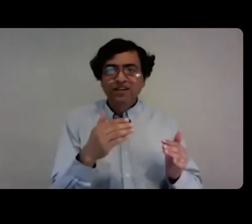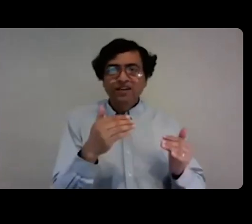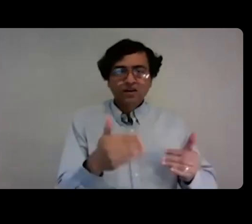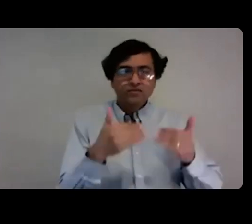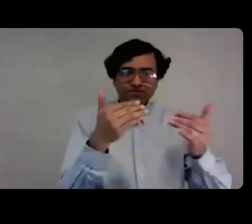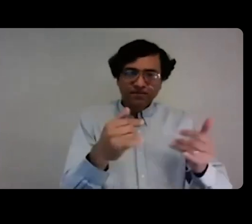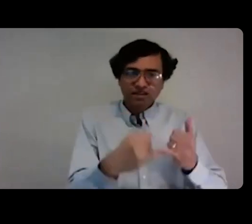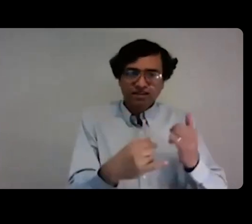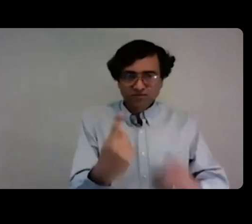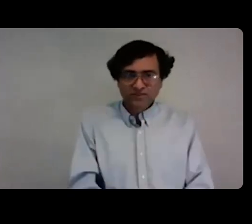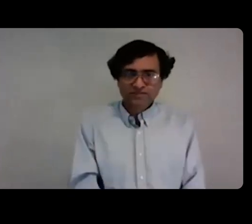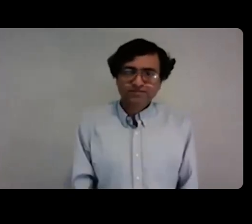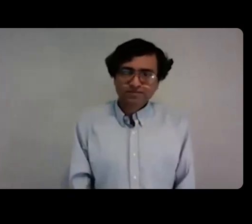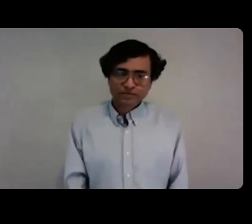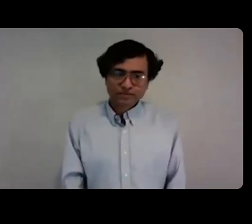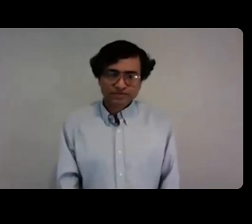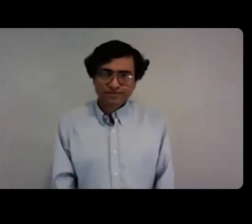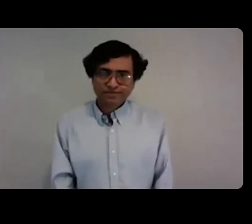Let's take a quick look.